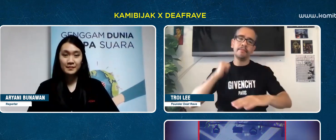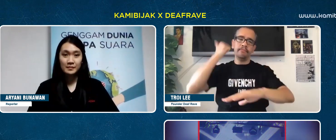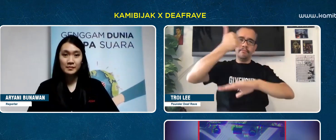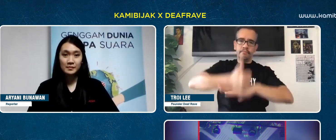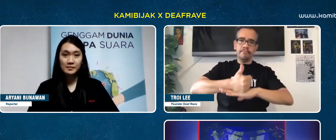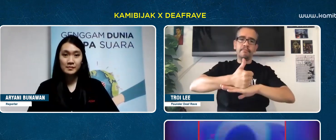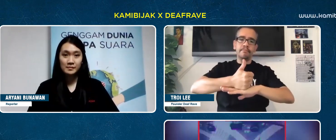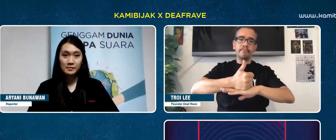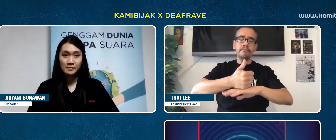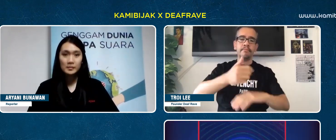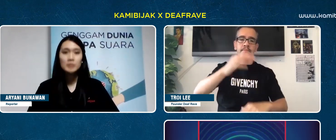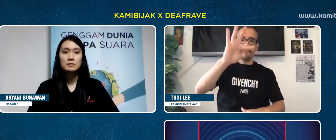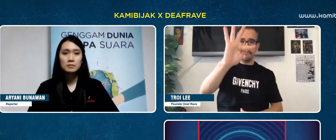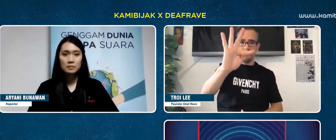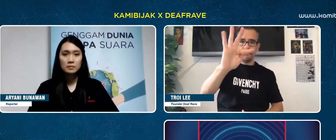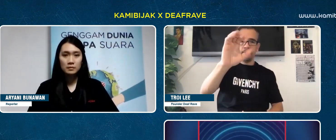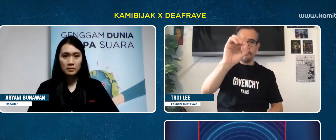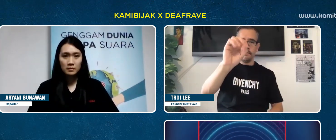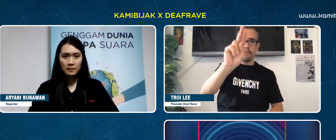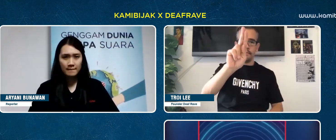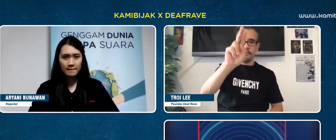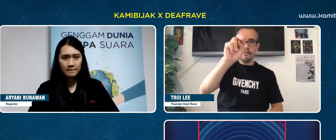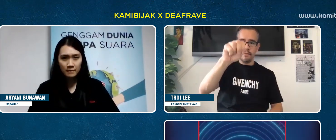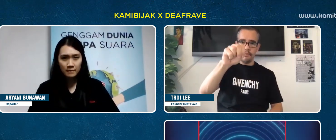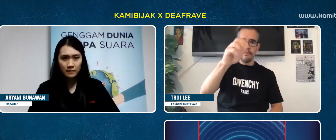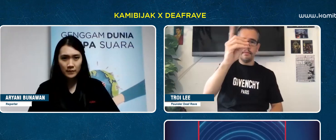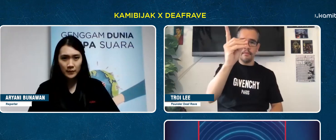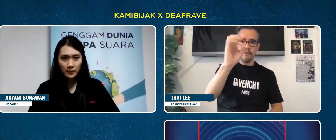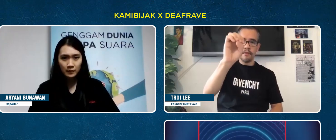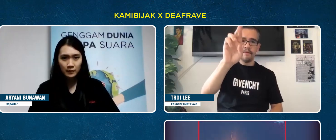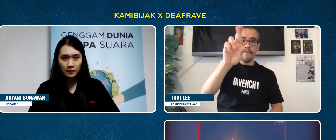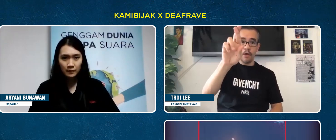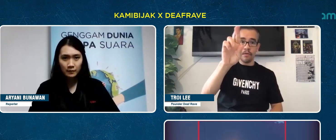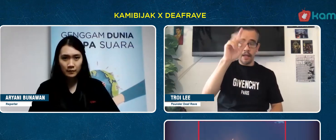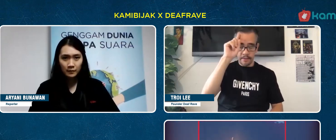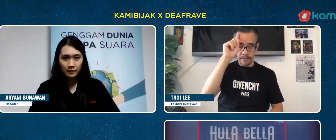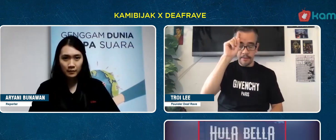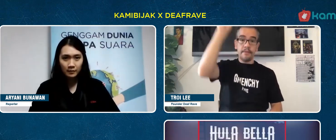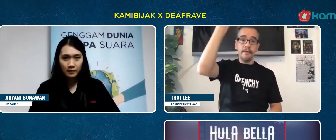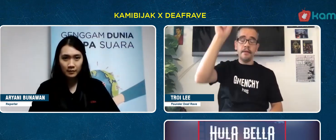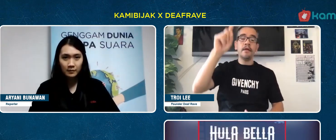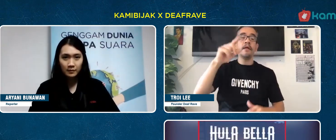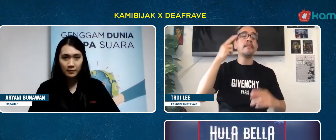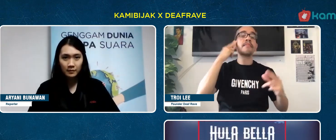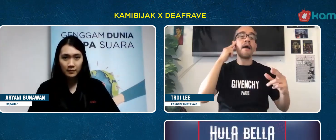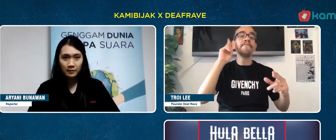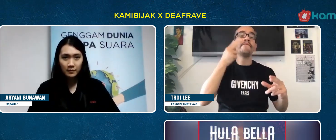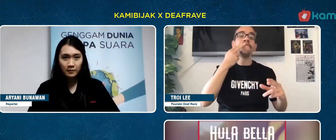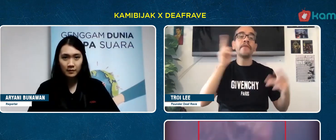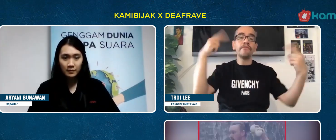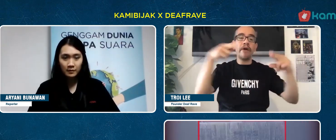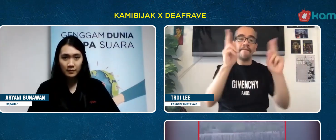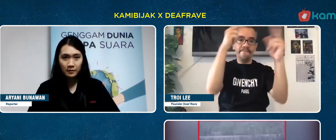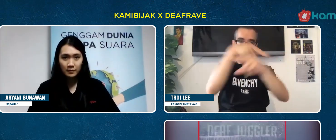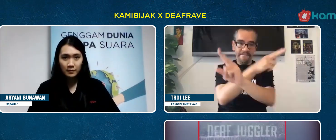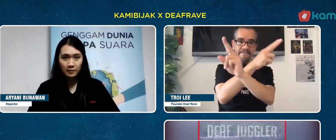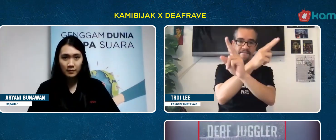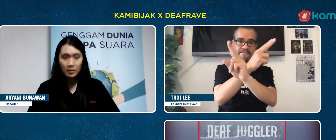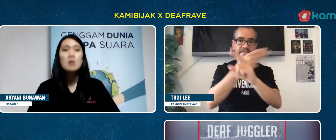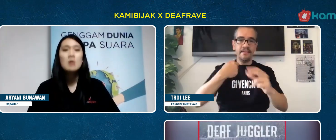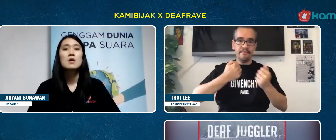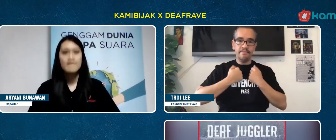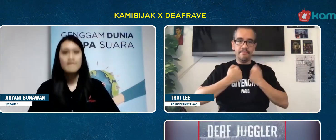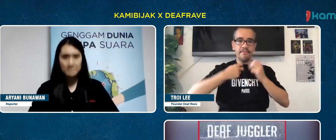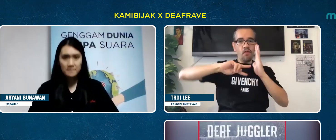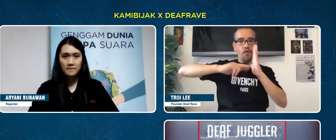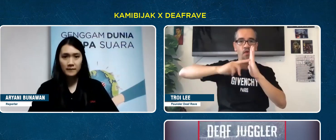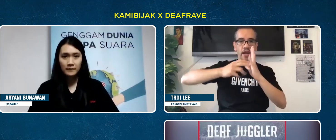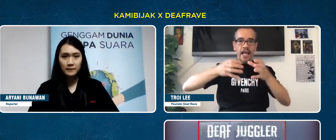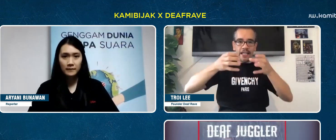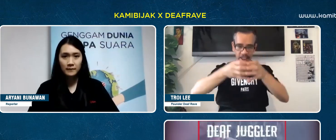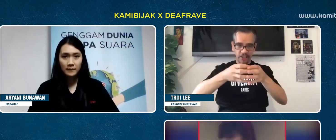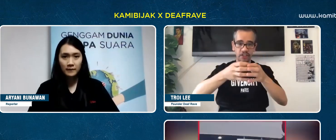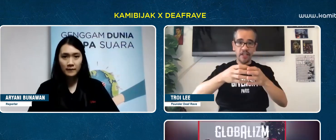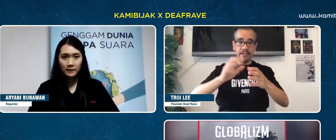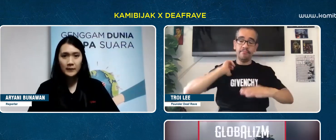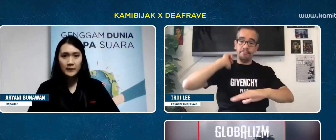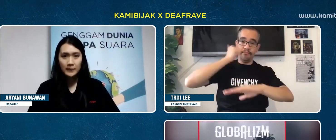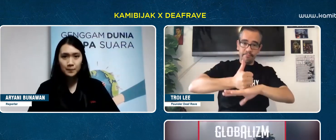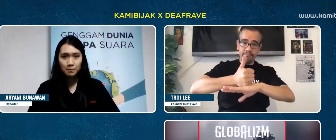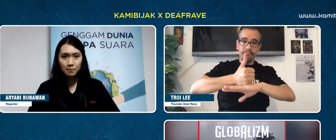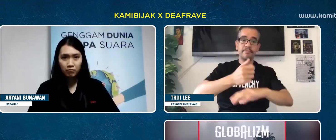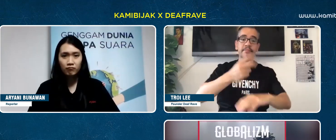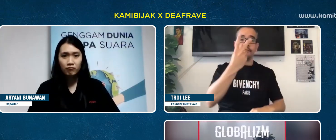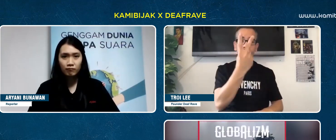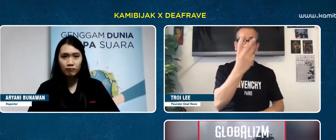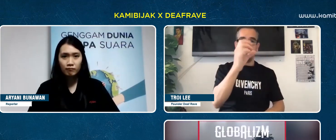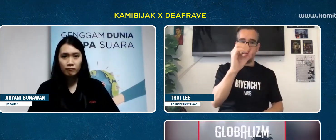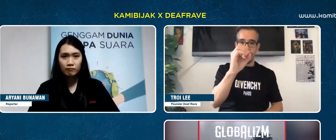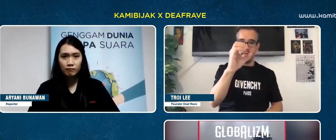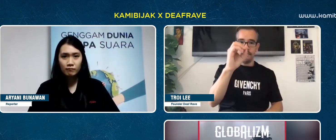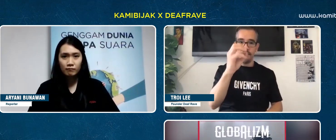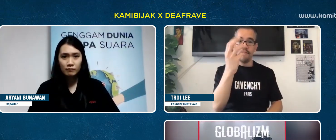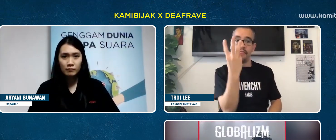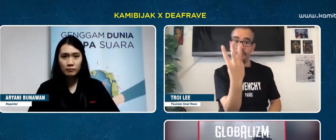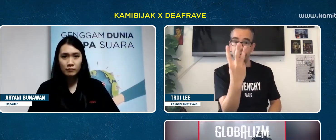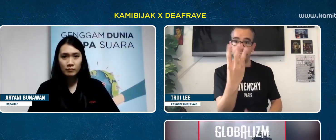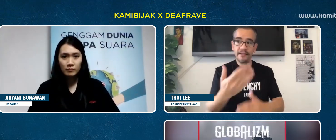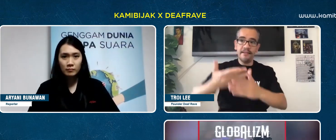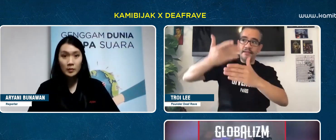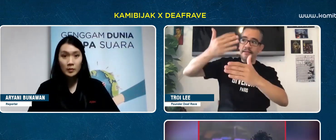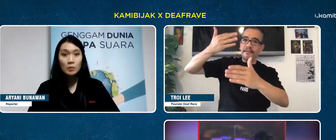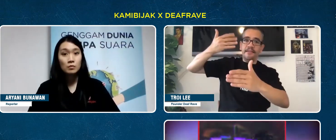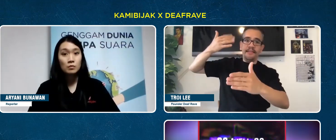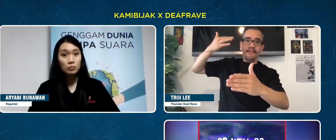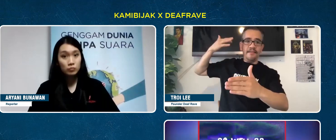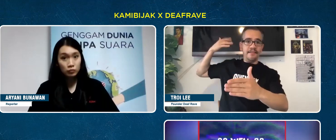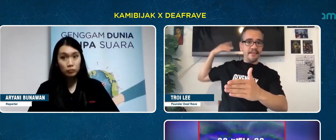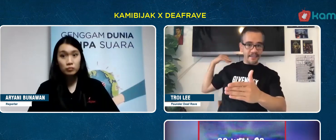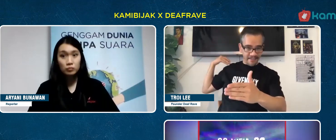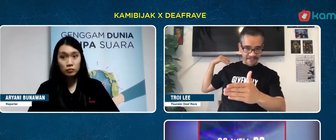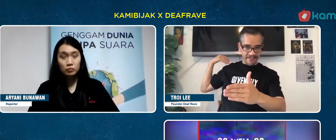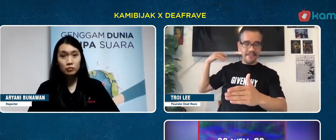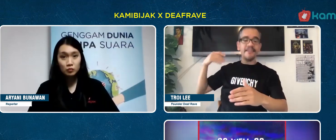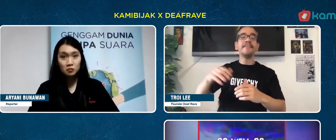I am the founder of Deaf Rave, built it in 2003, a few years ago.